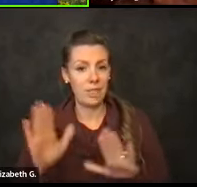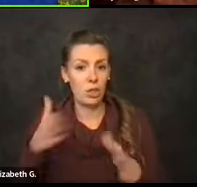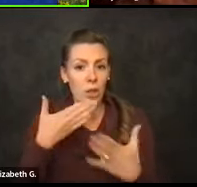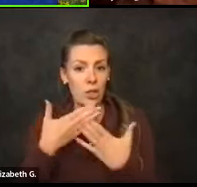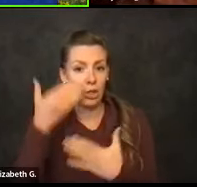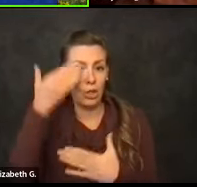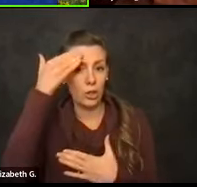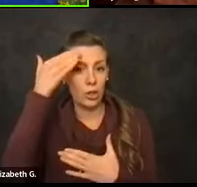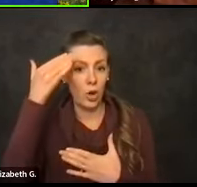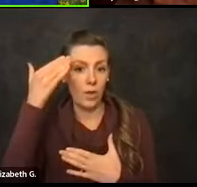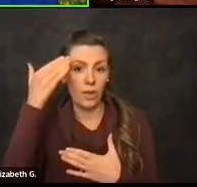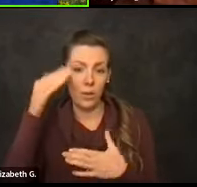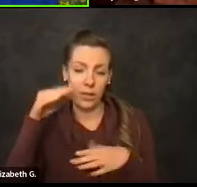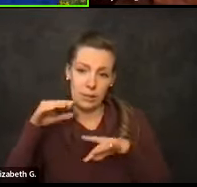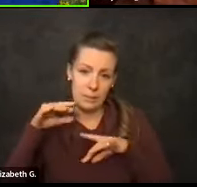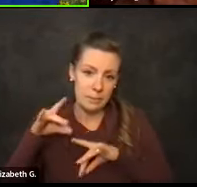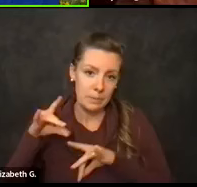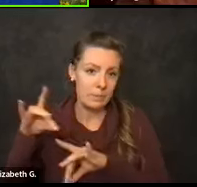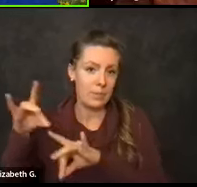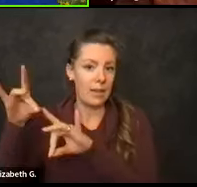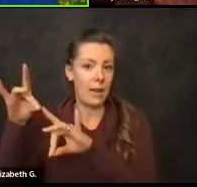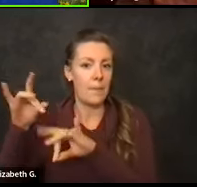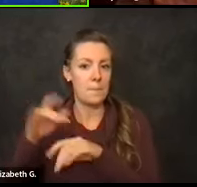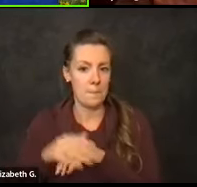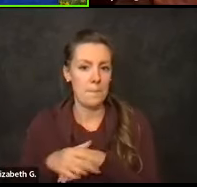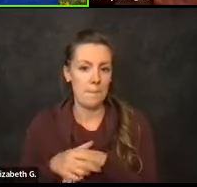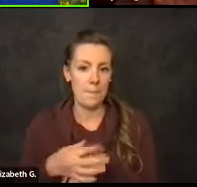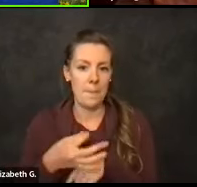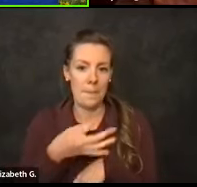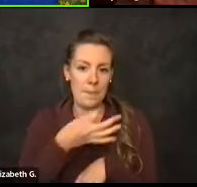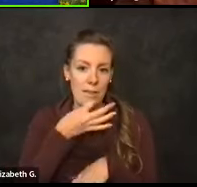right back up as soon as the holidays are over.